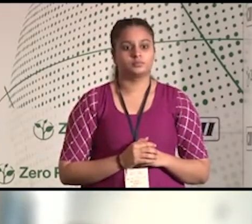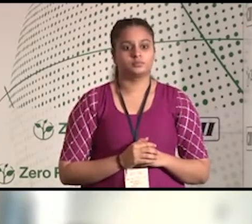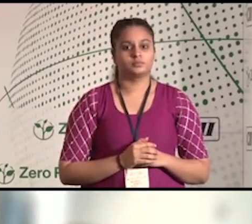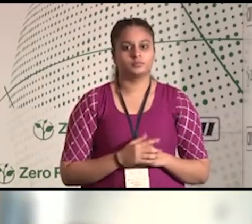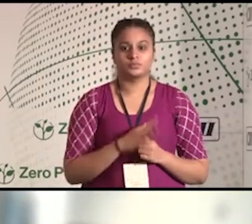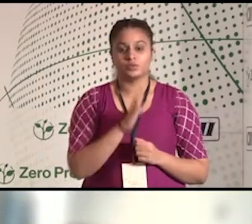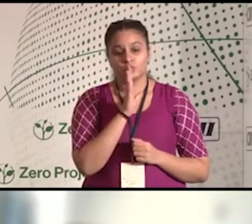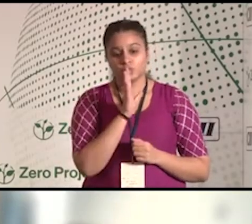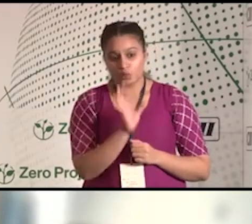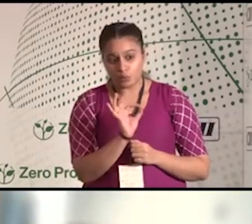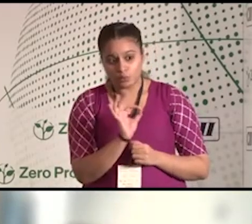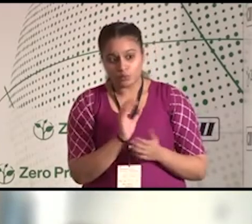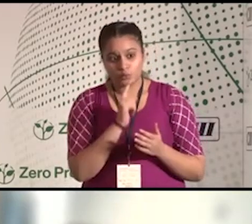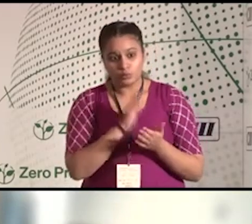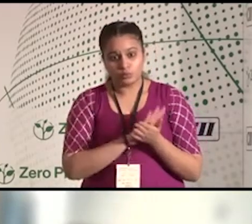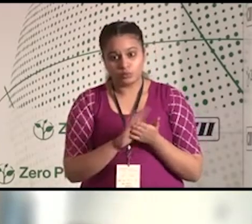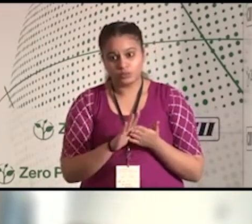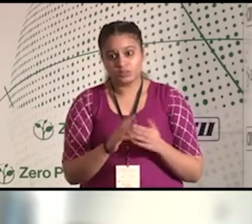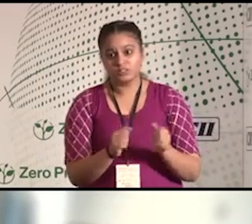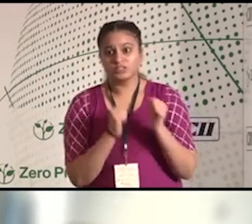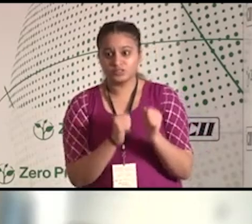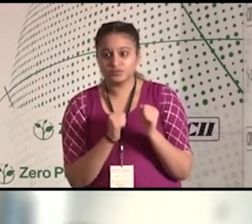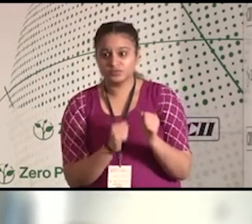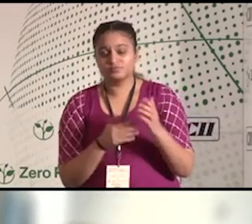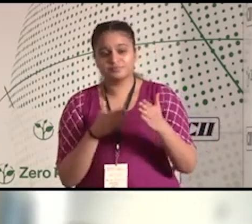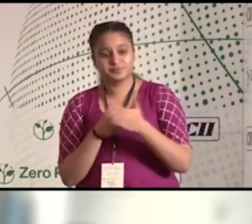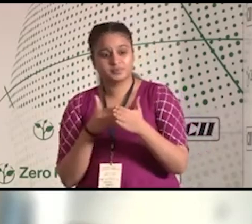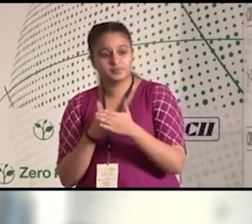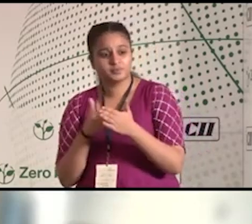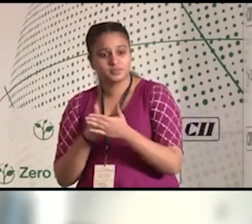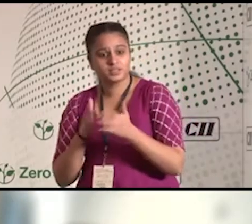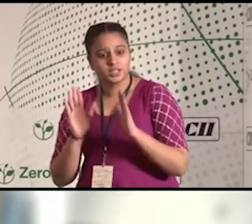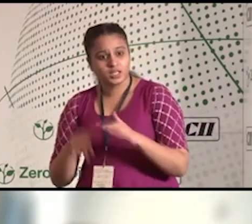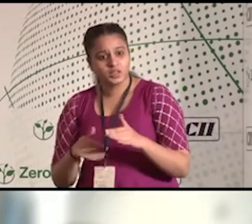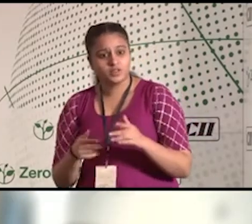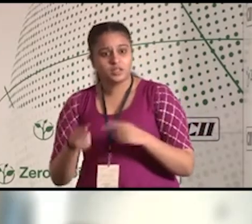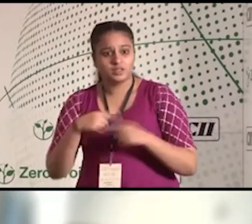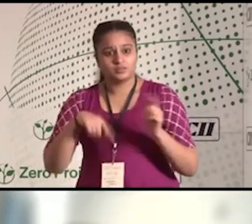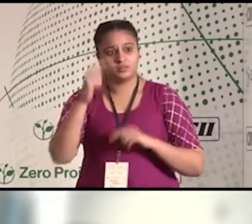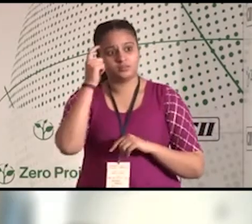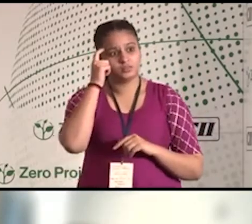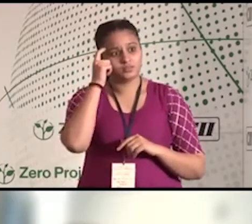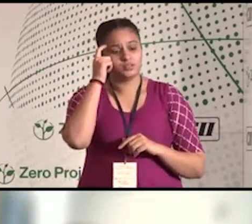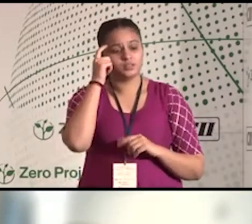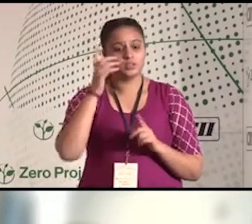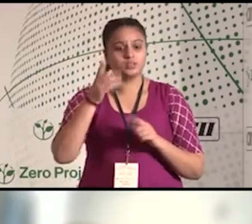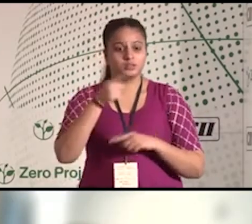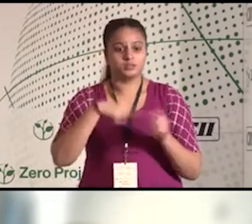that is difficult to challenge. I think we have to make it as hard as possible for them